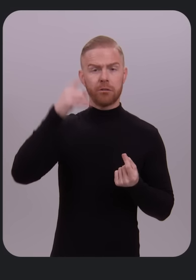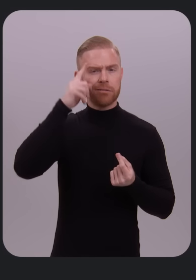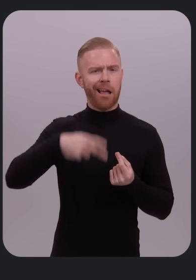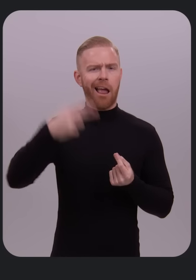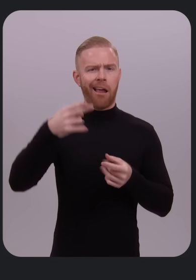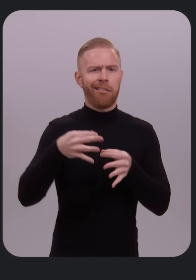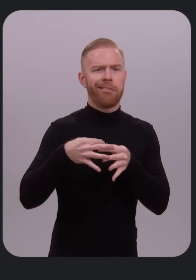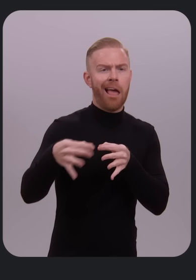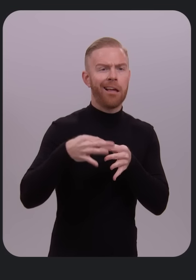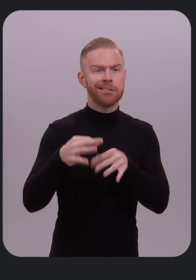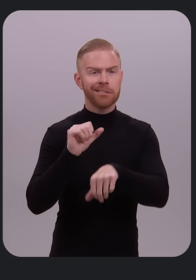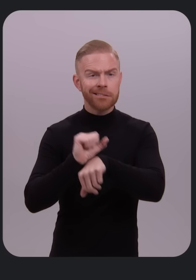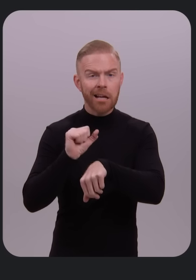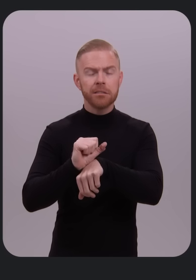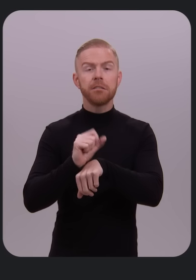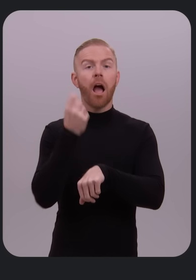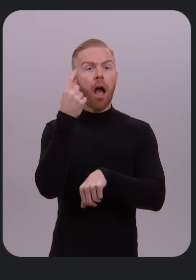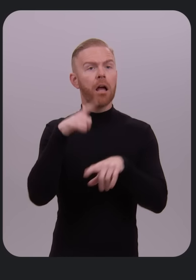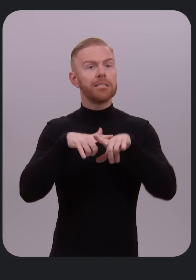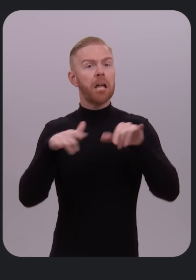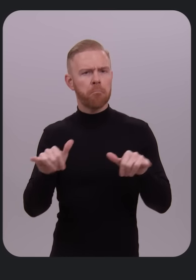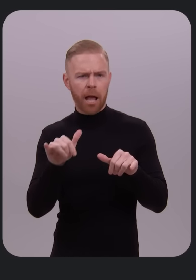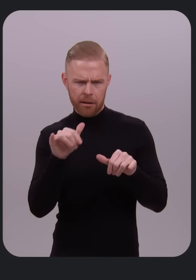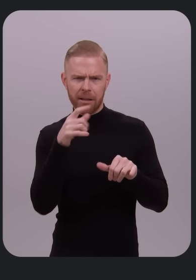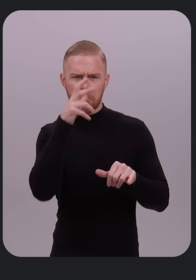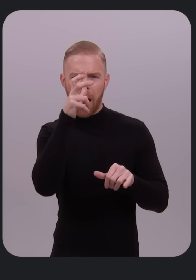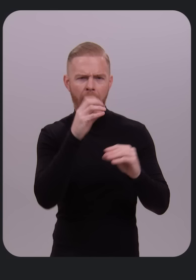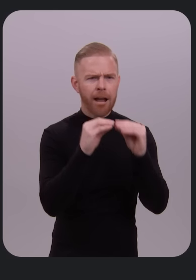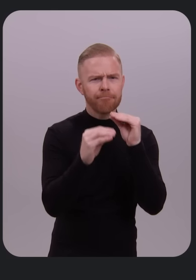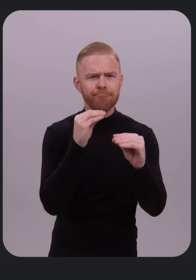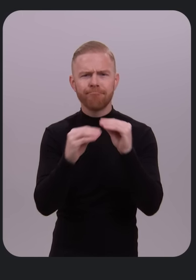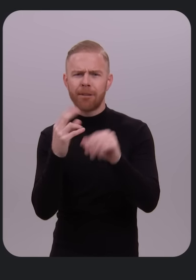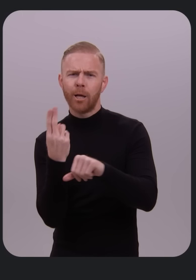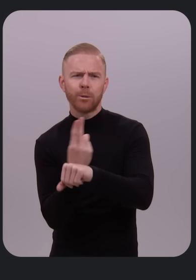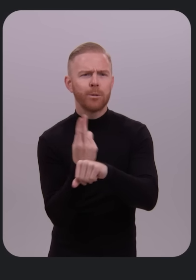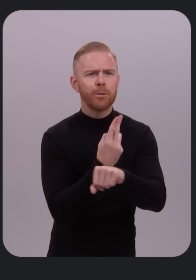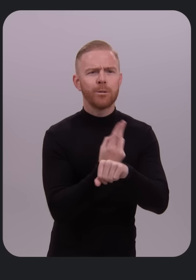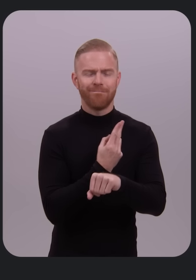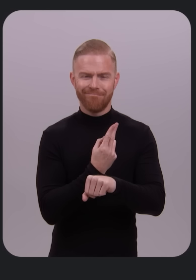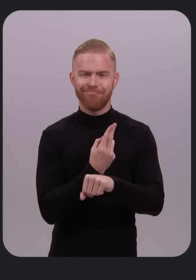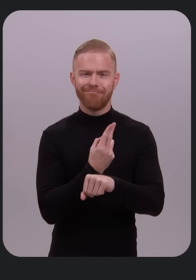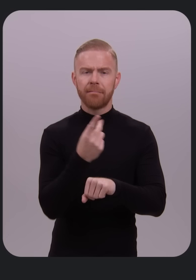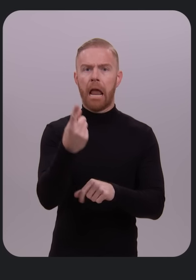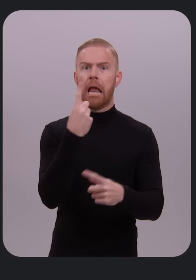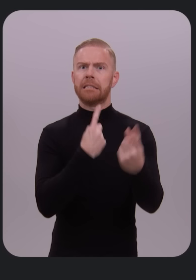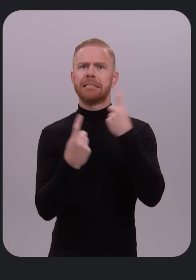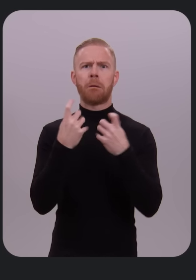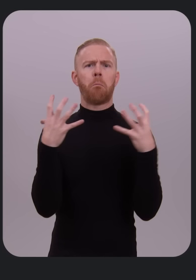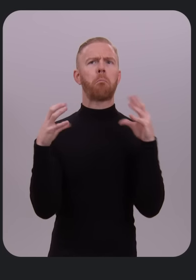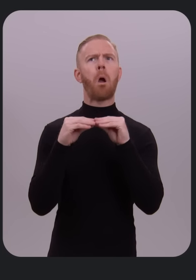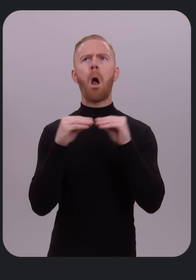while also just being easy to debug and consume. You also asked us for more efficiency.